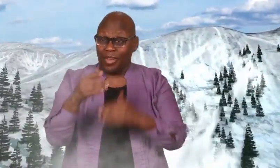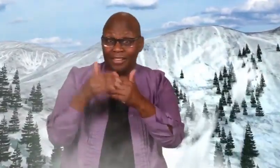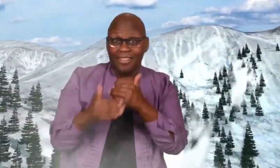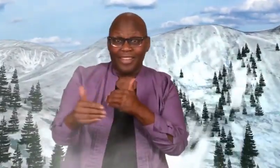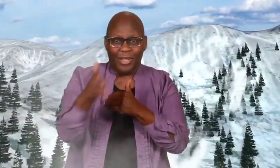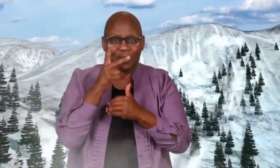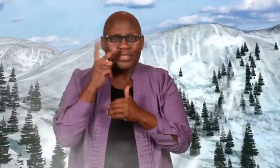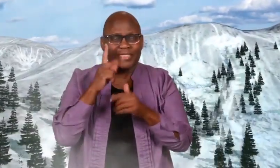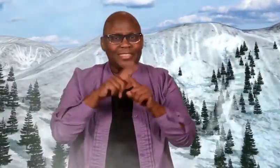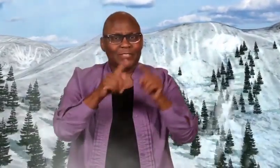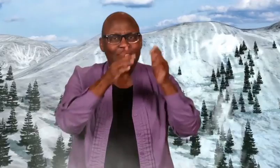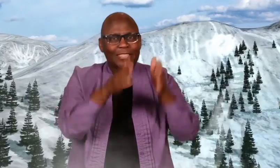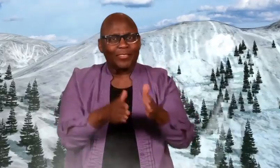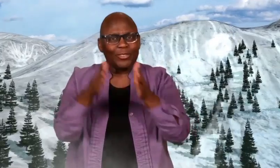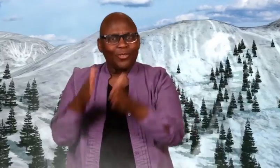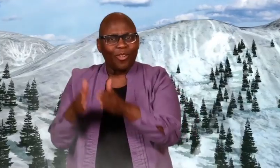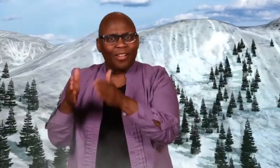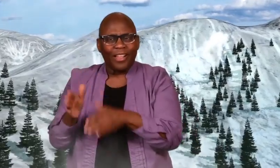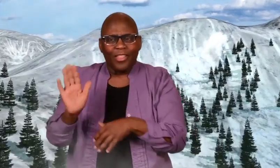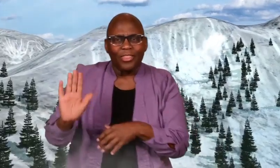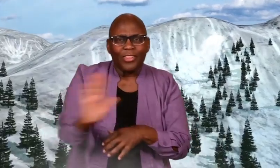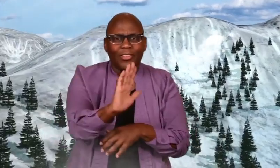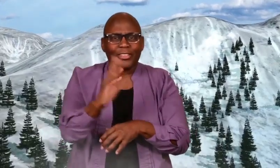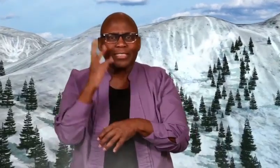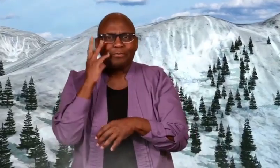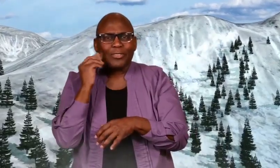The rest of this film shares the experiences and journeys of